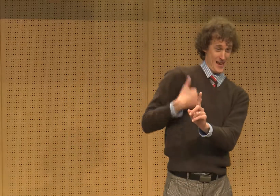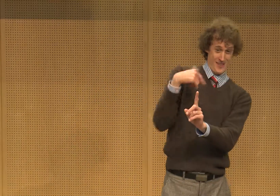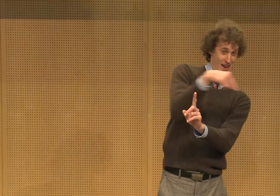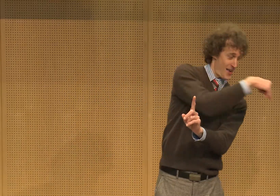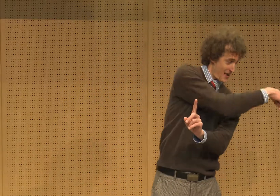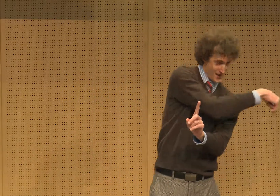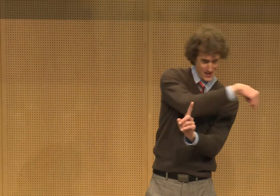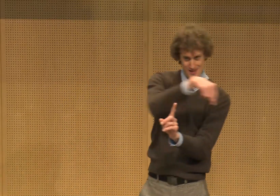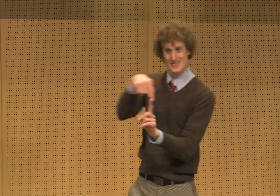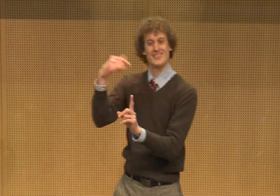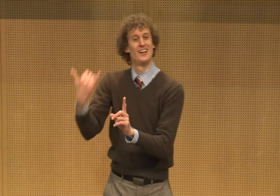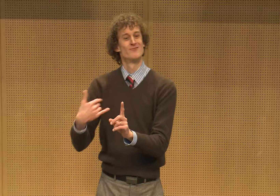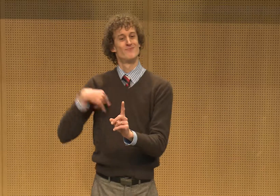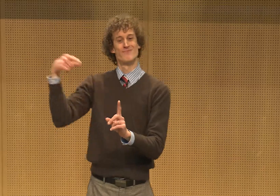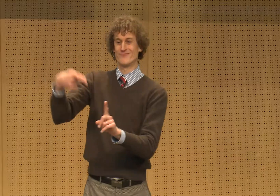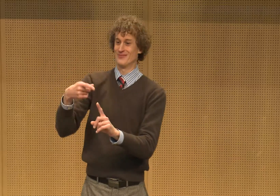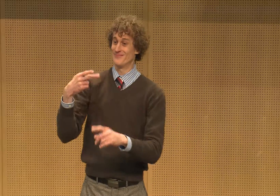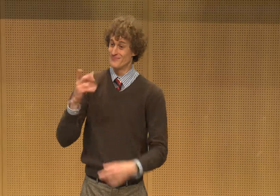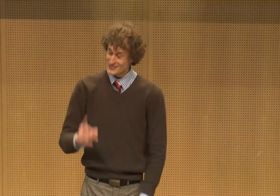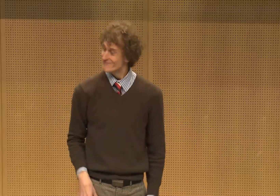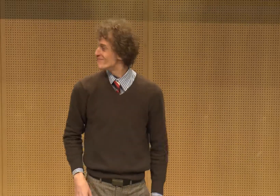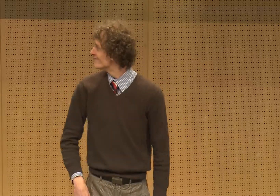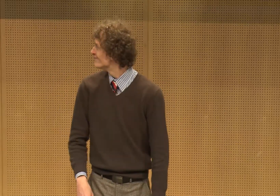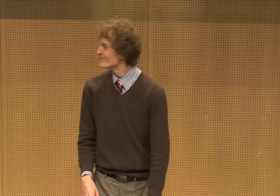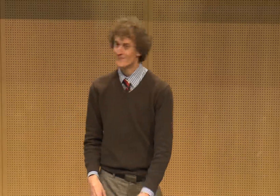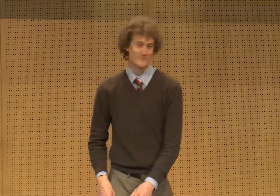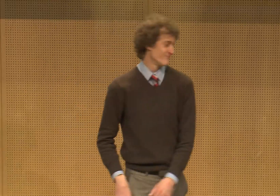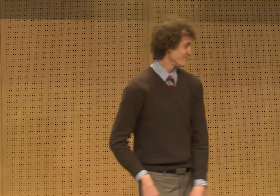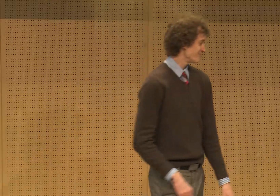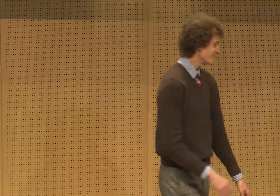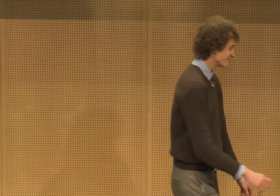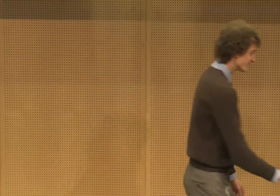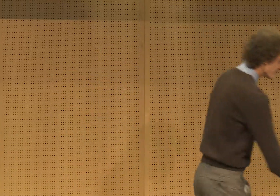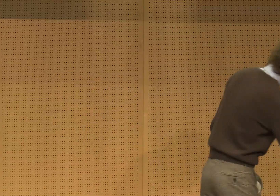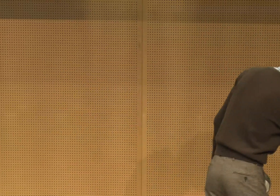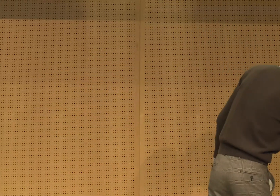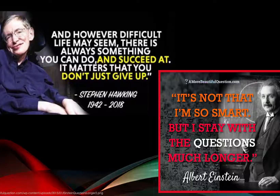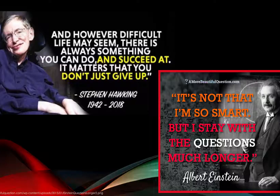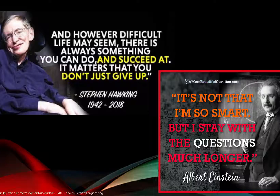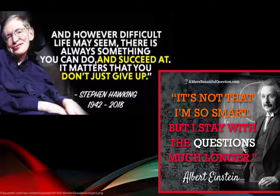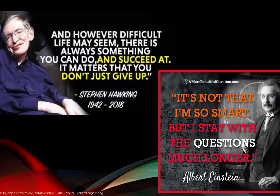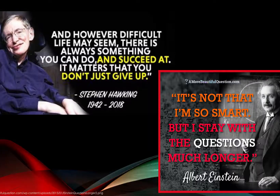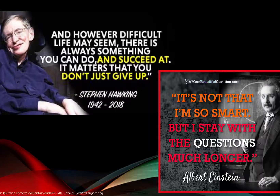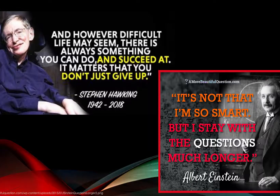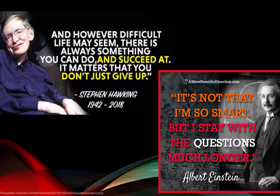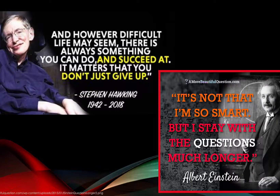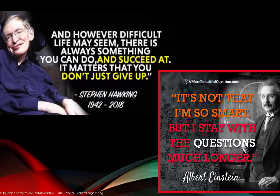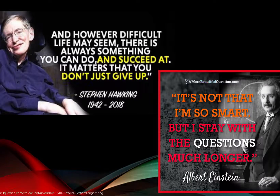So my life has taken this circuitous route that brought me to my PhD.